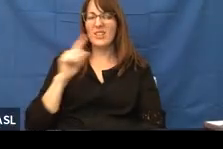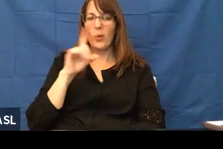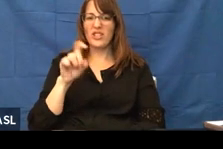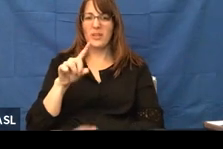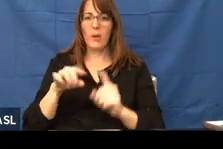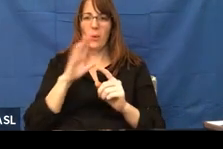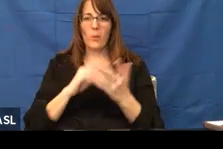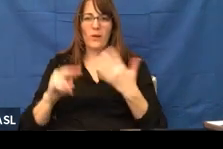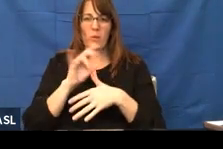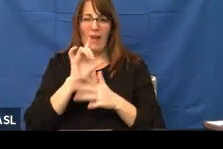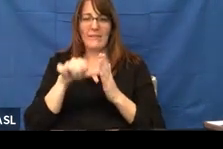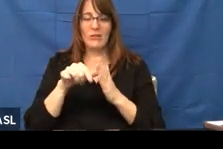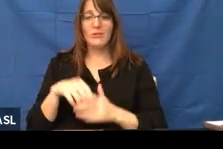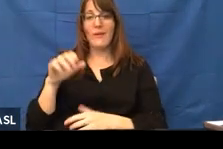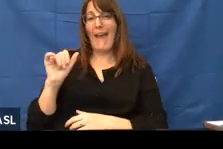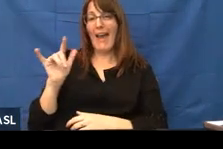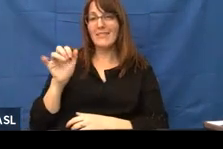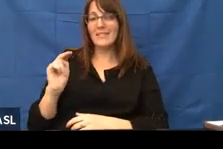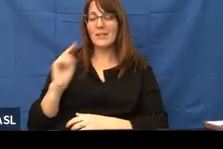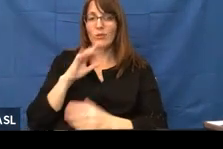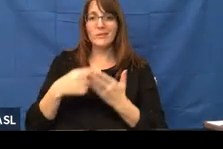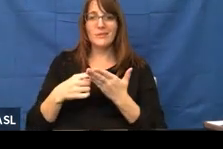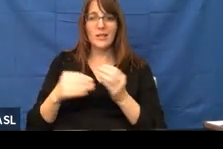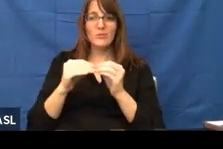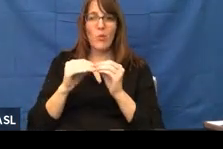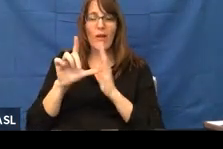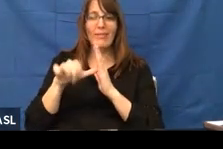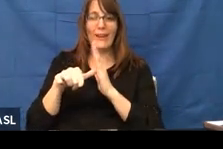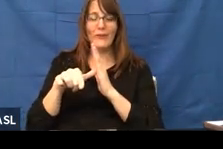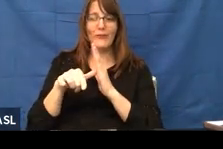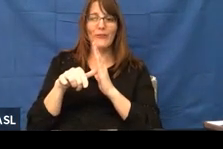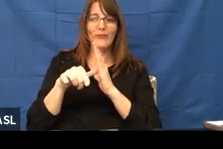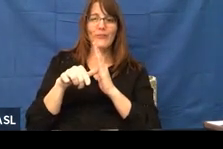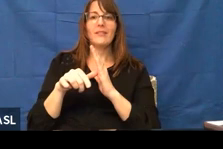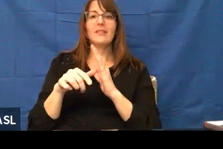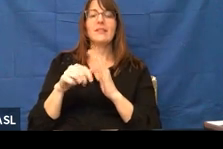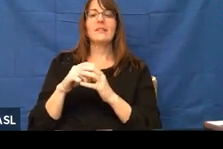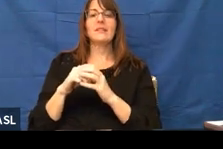Jewyl Alderson Clarke, SDCOE: So Ellison's going to talk a little bit more right now. And she's going to dive into developing roots routine.